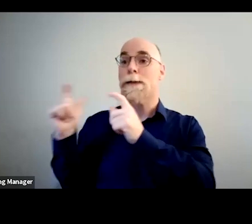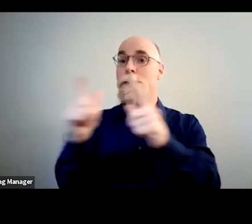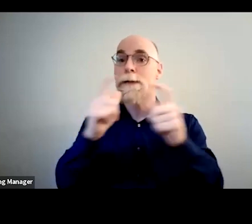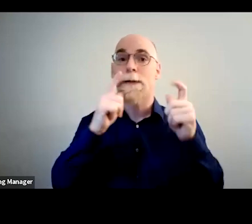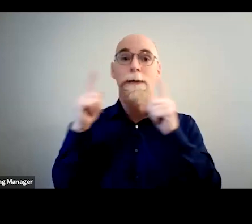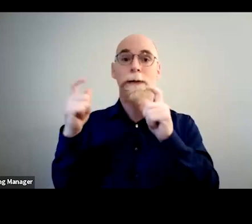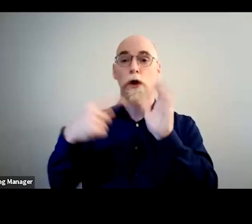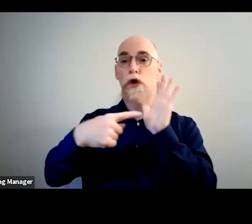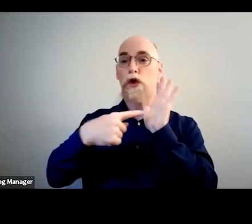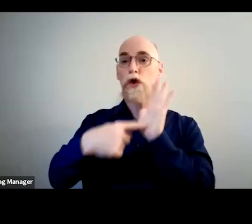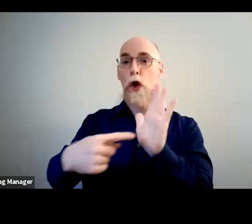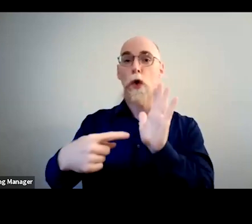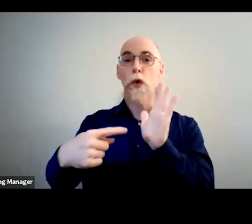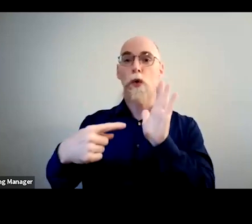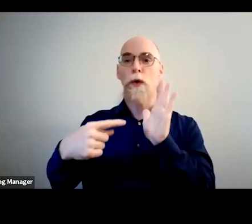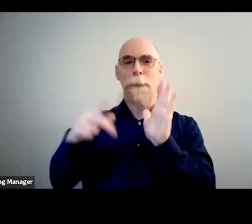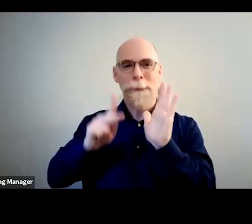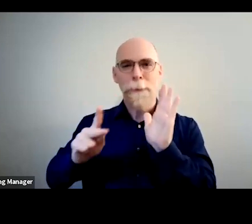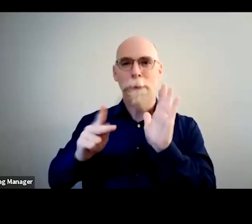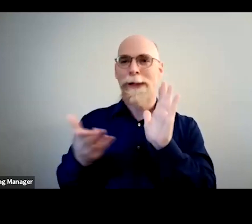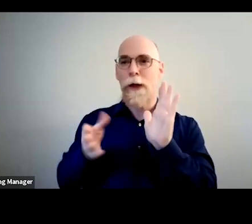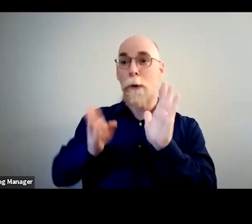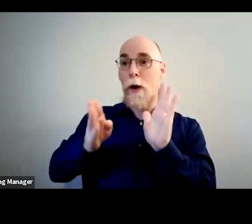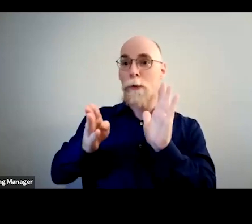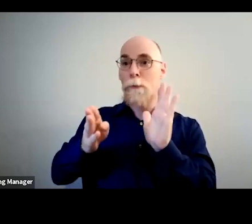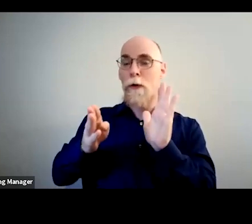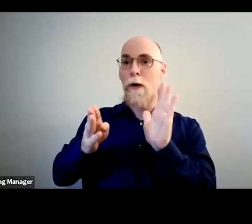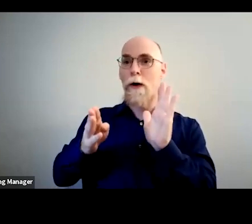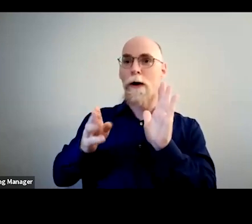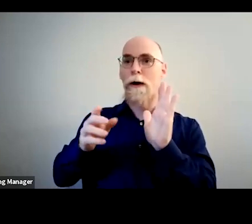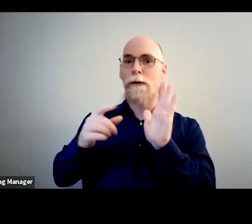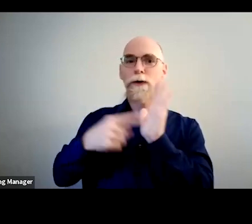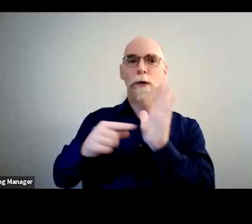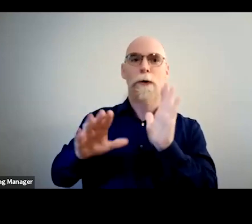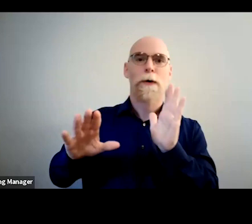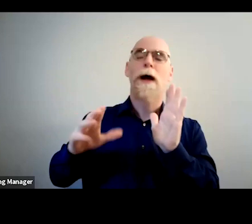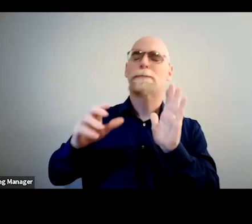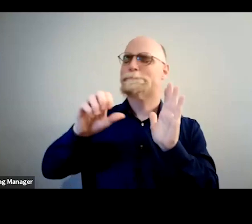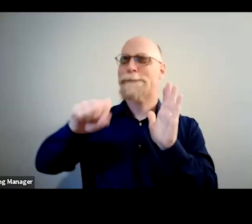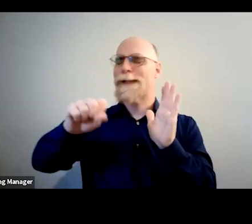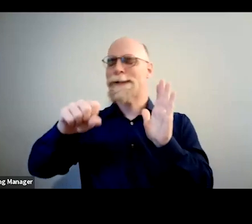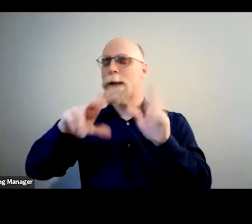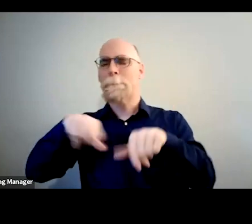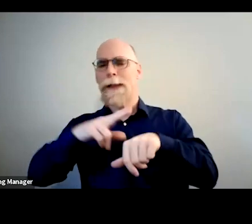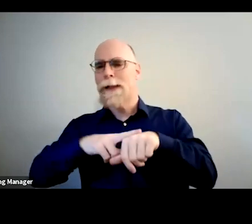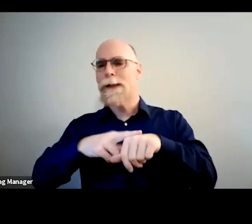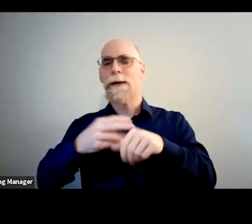bring the people alive. Of course, we have great buildings, we have great landscapes, we have all